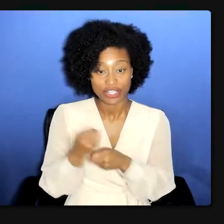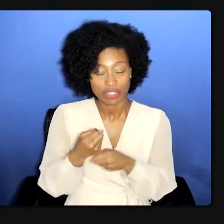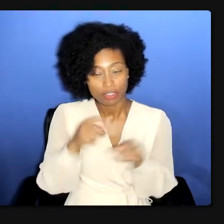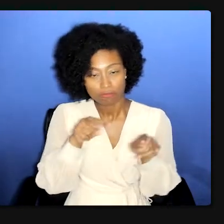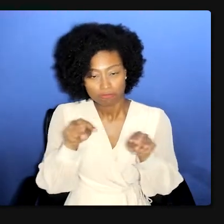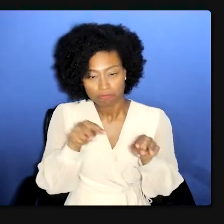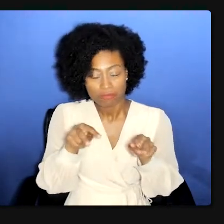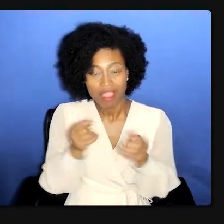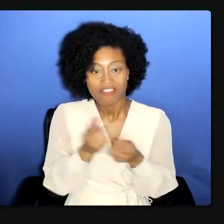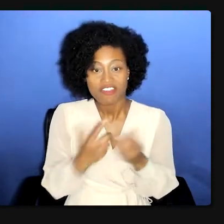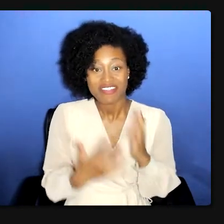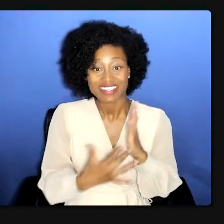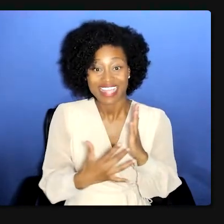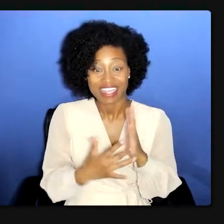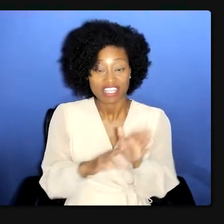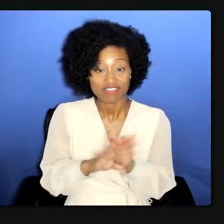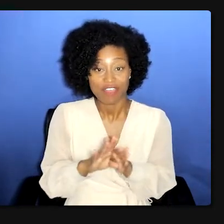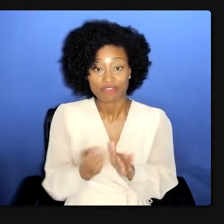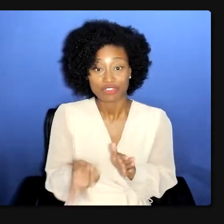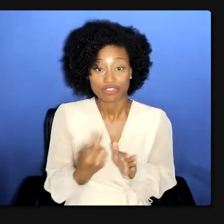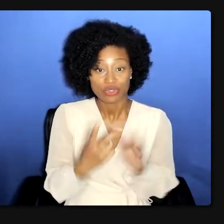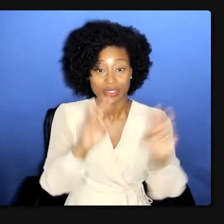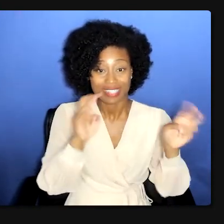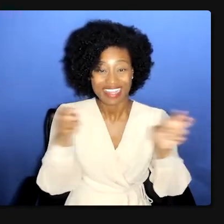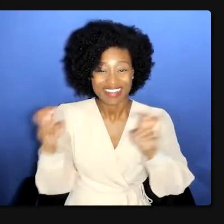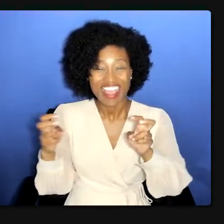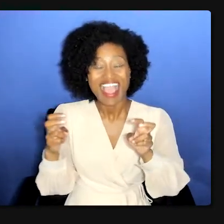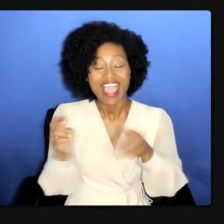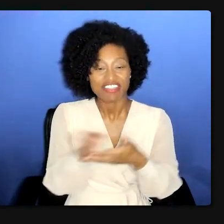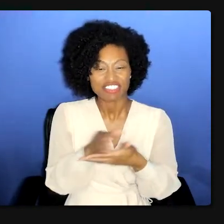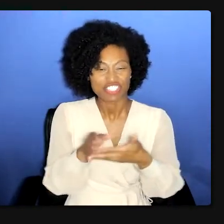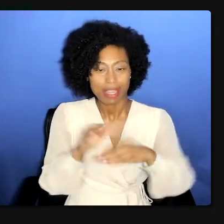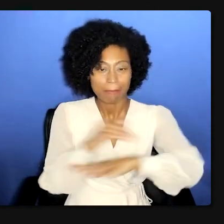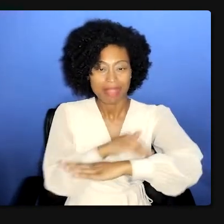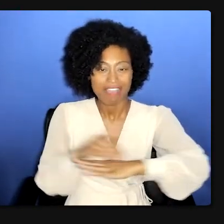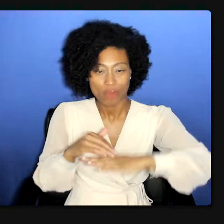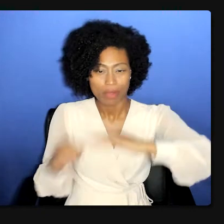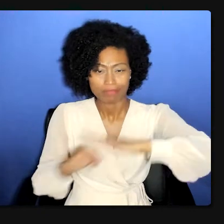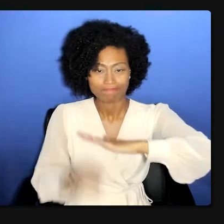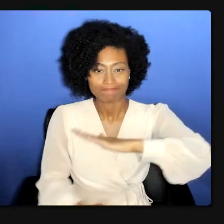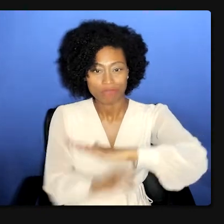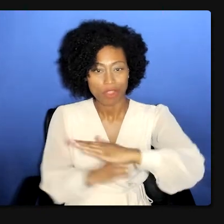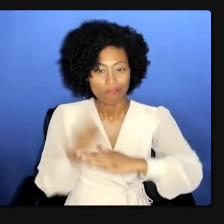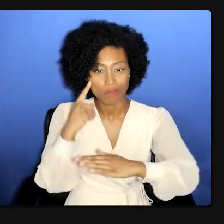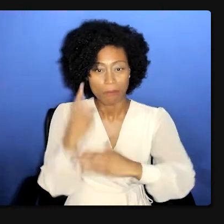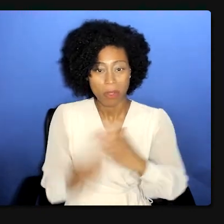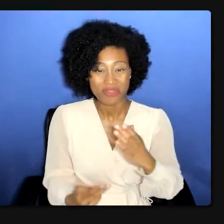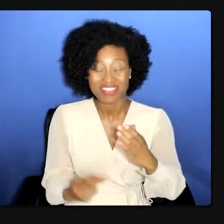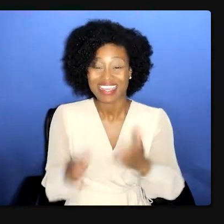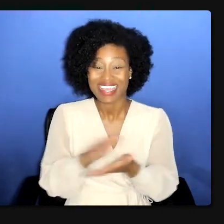I'm overseeing all things tech, including the development of our two titles and the shared platform beneath. Nice to be with everybody.